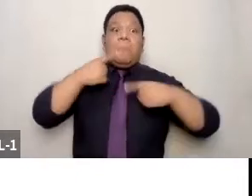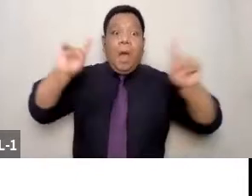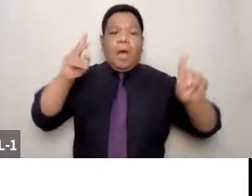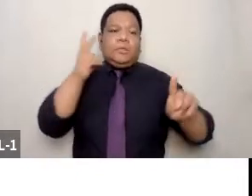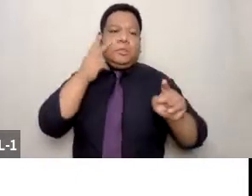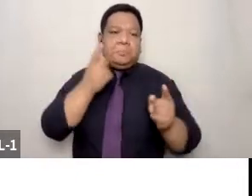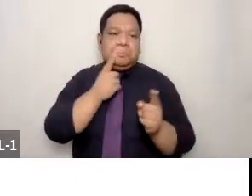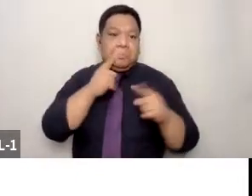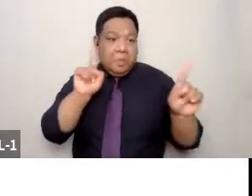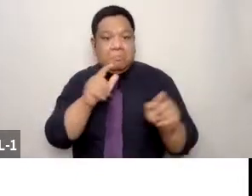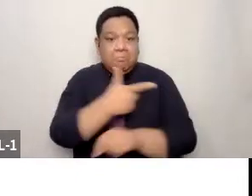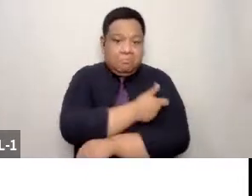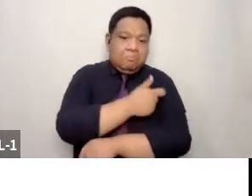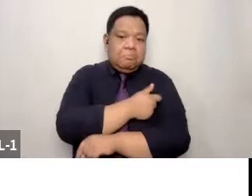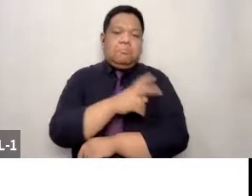That is all. Thank you so much!